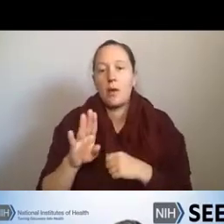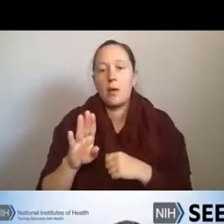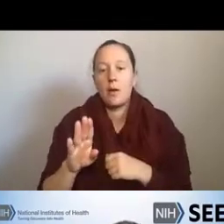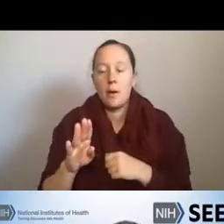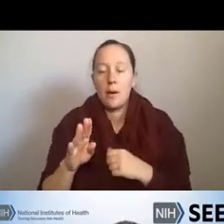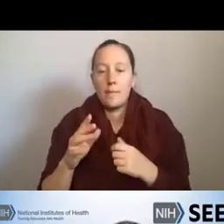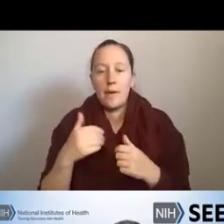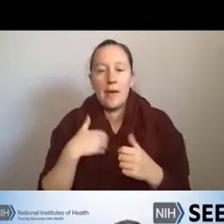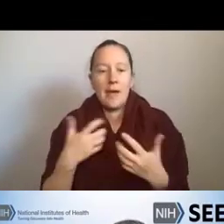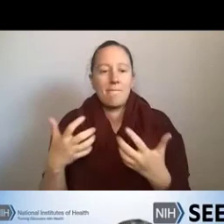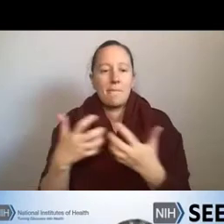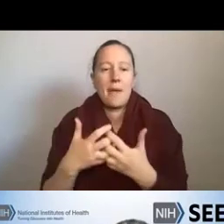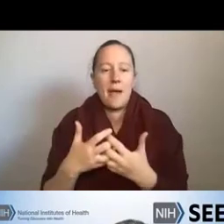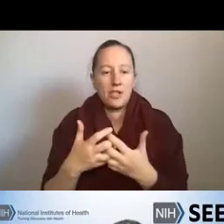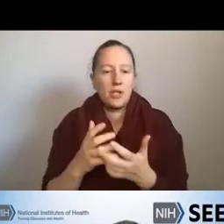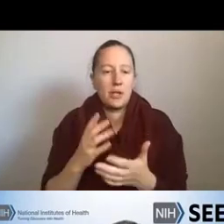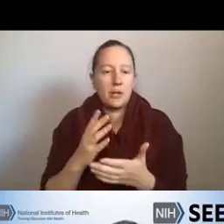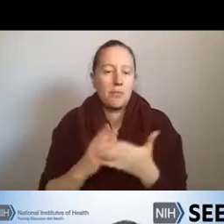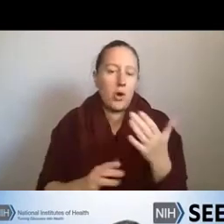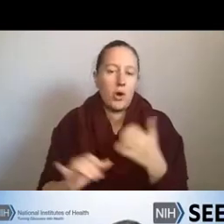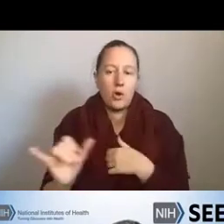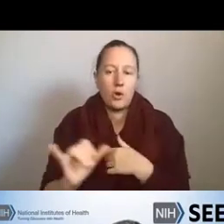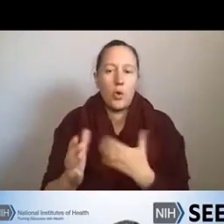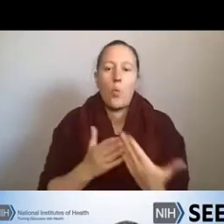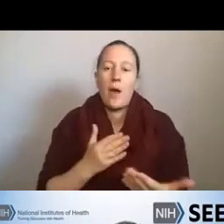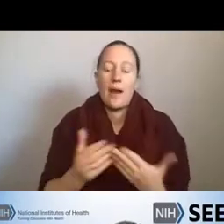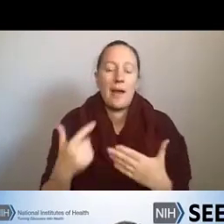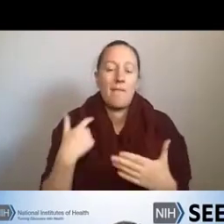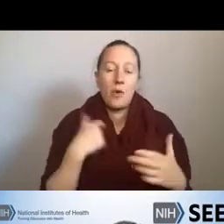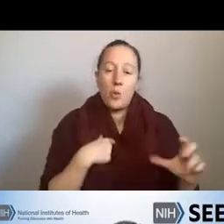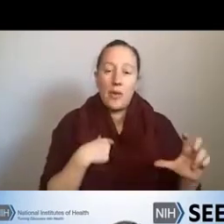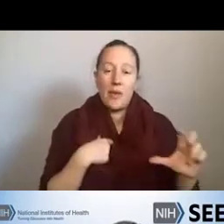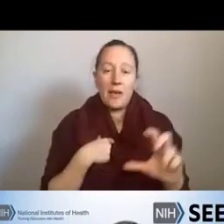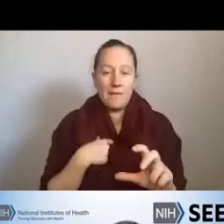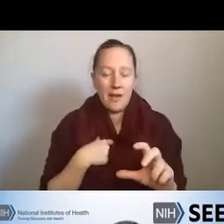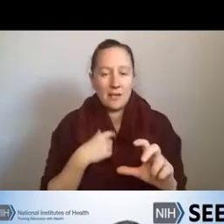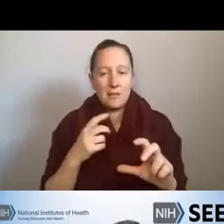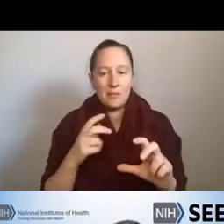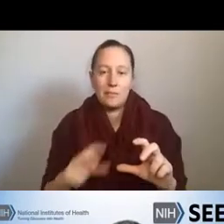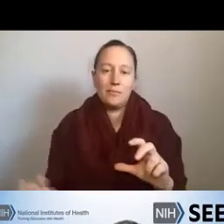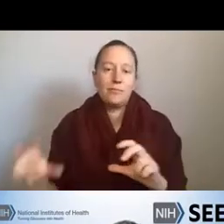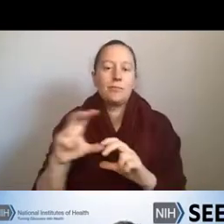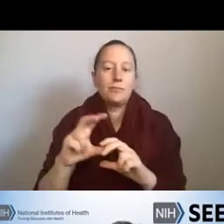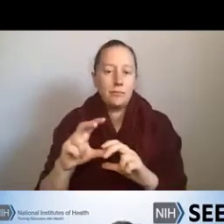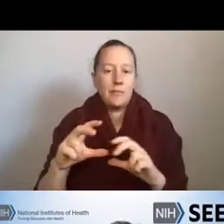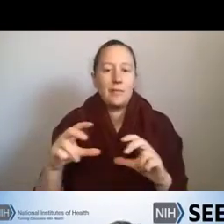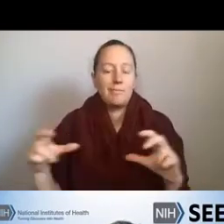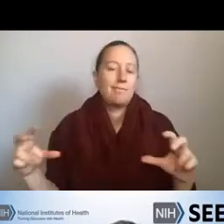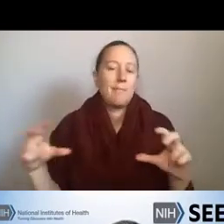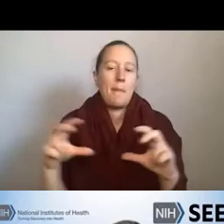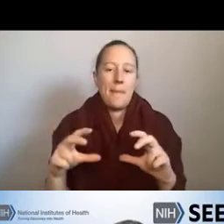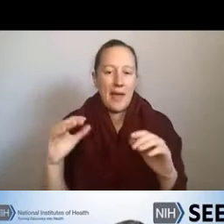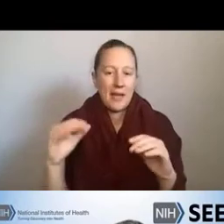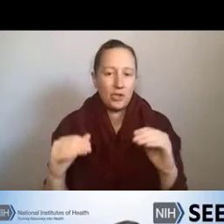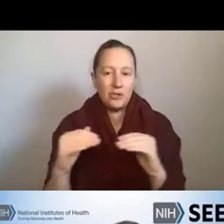so whatever the amount of dollar we give them, they also raise the same amount of dollar from their local ecosystem